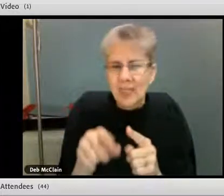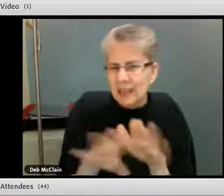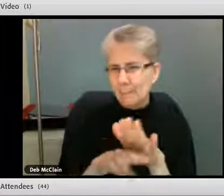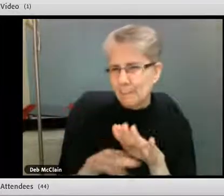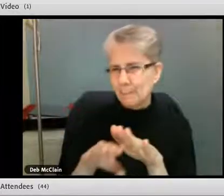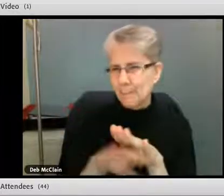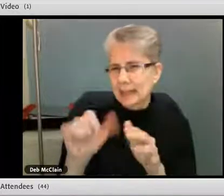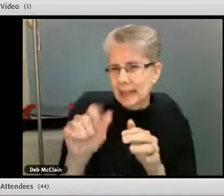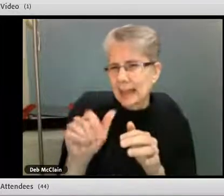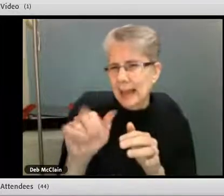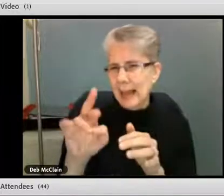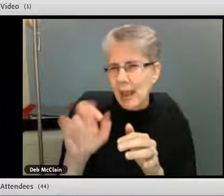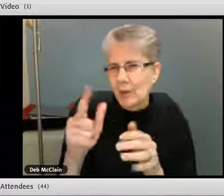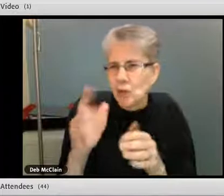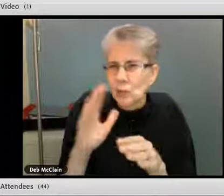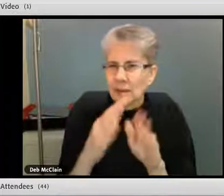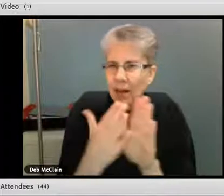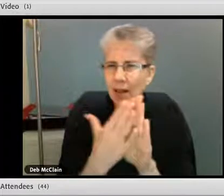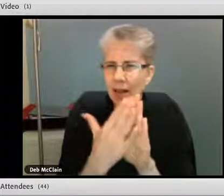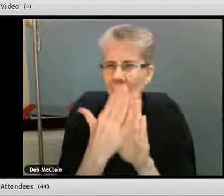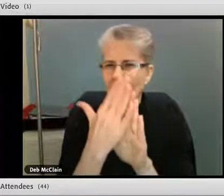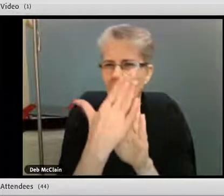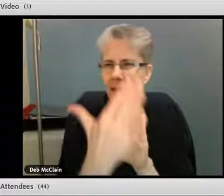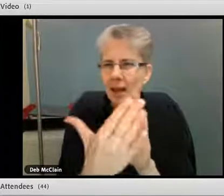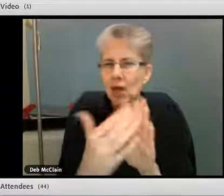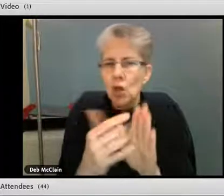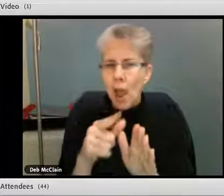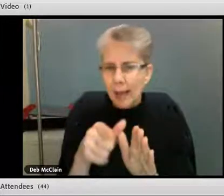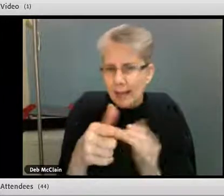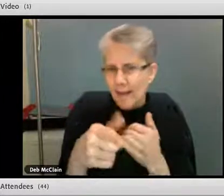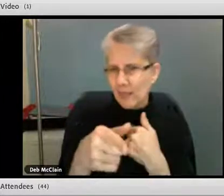So I can have this, and then I can bring in an icon or a sticker